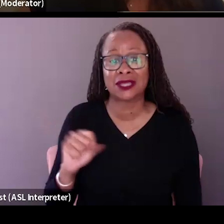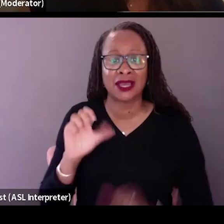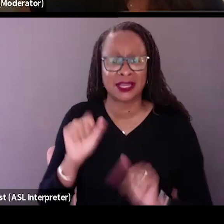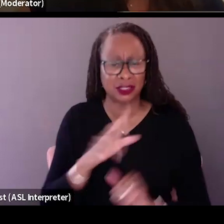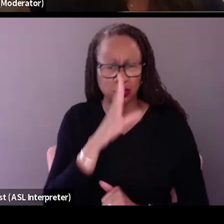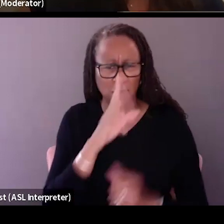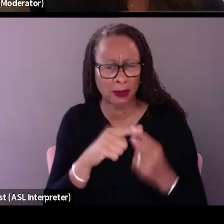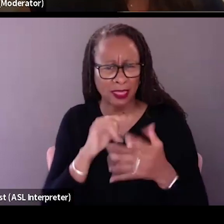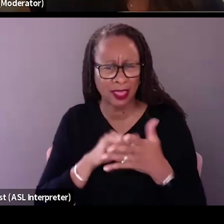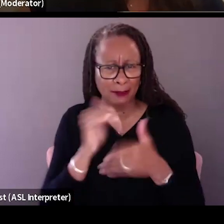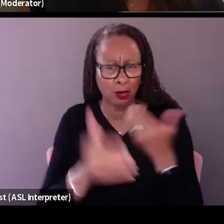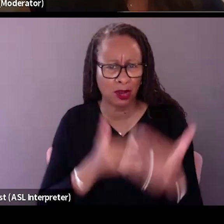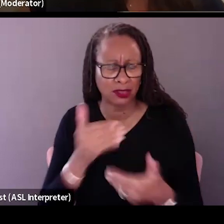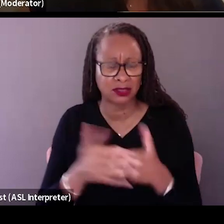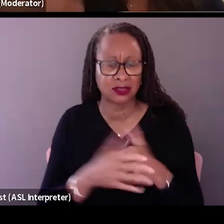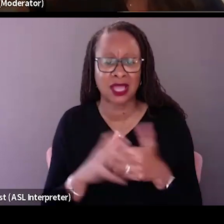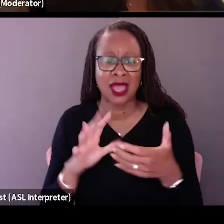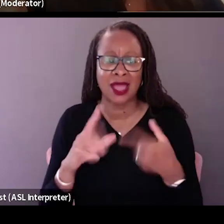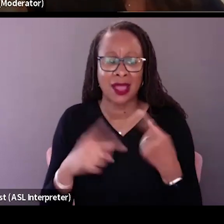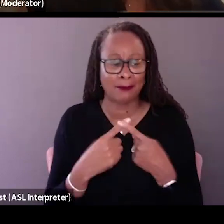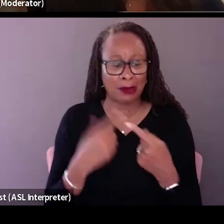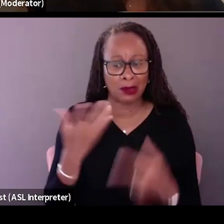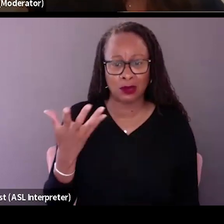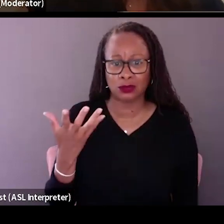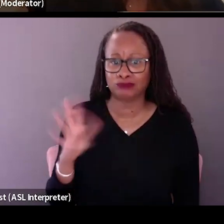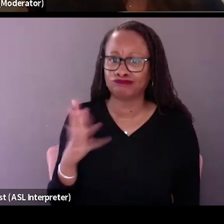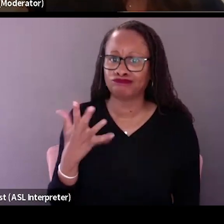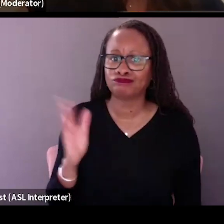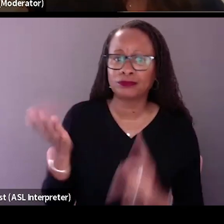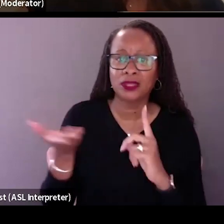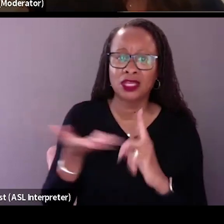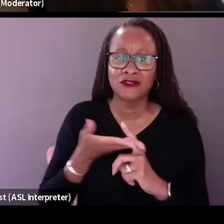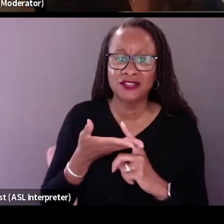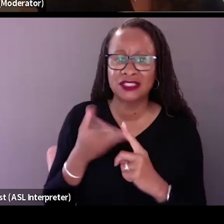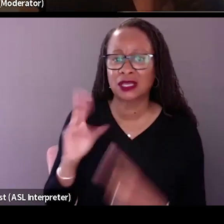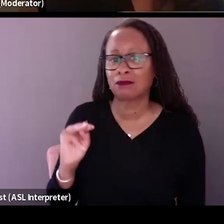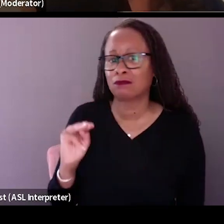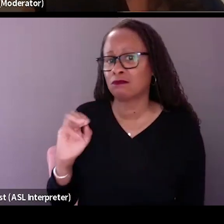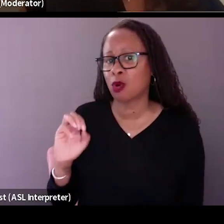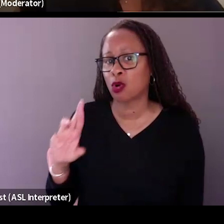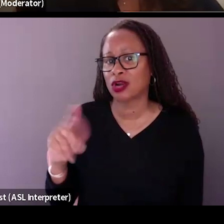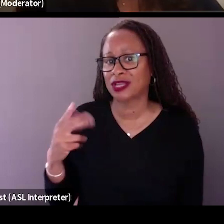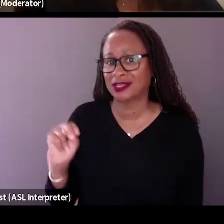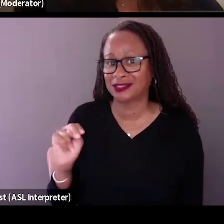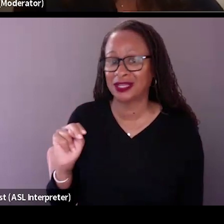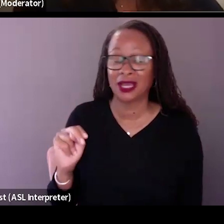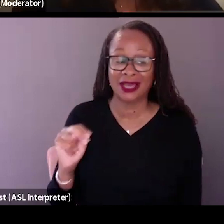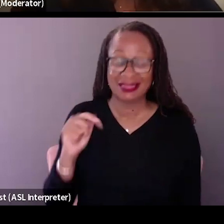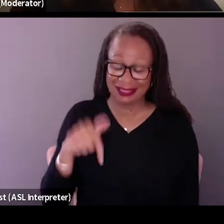and about sort of convincing Morgan that this would be a safe space for her to share her story?